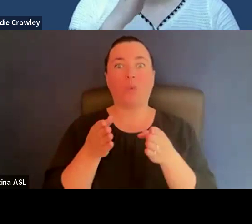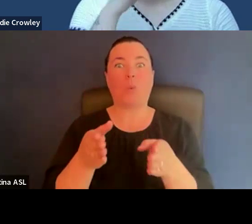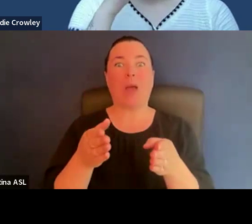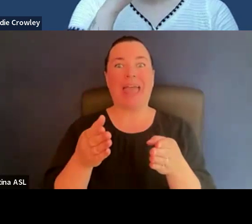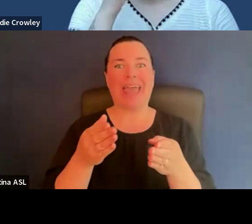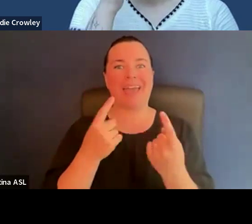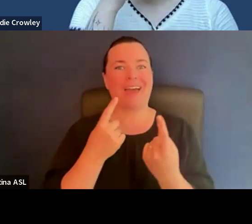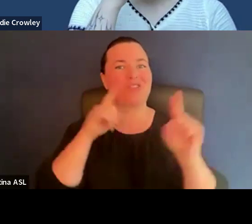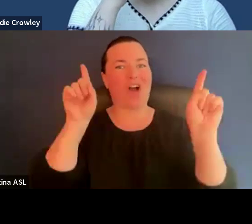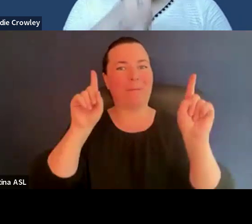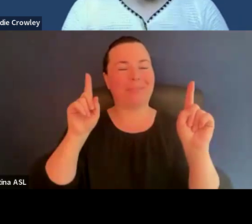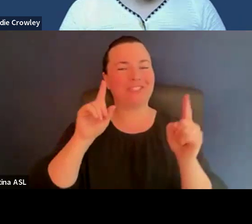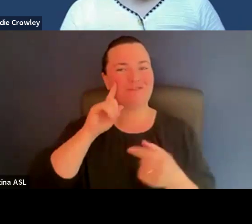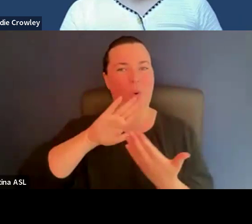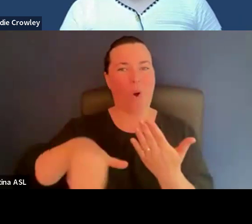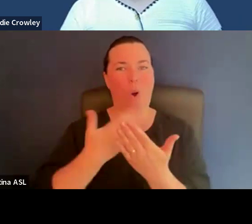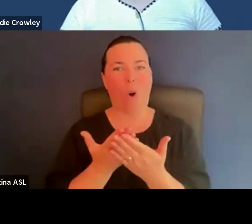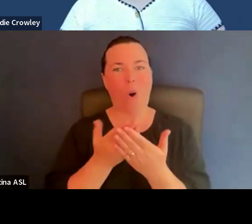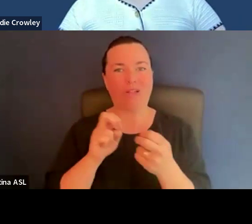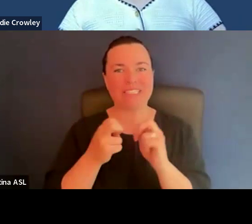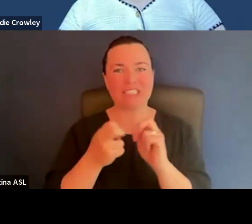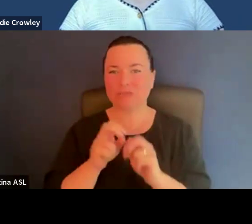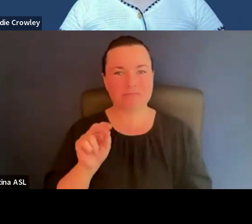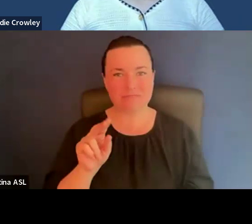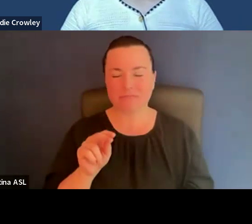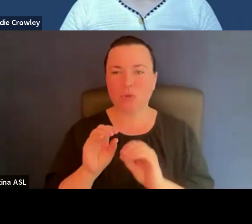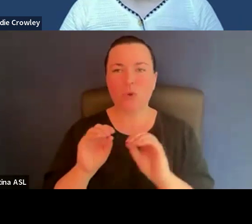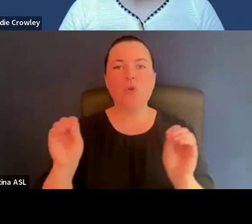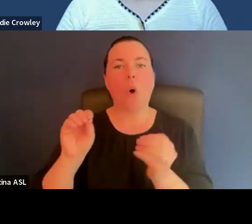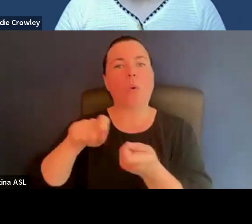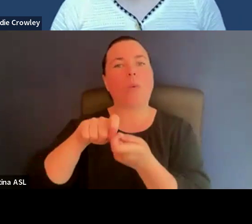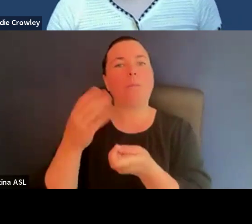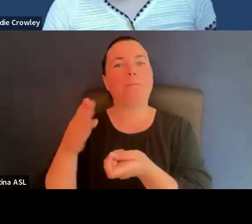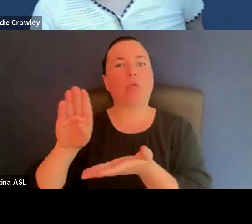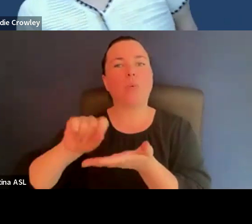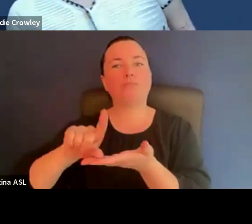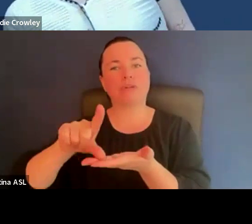There's no blueprint that says this is how to be a self-advocate.